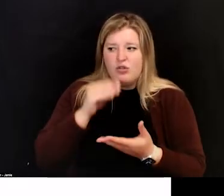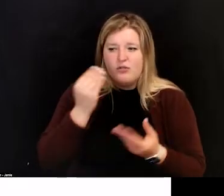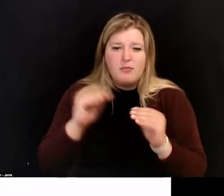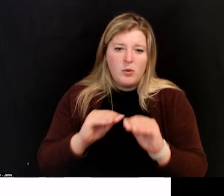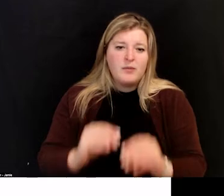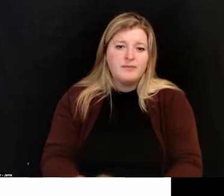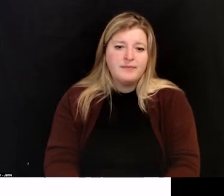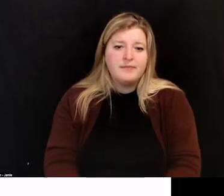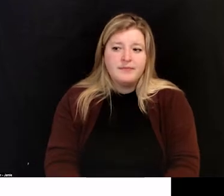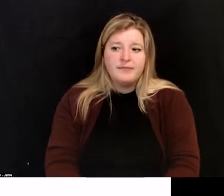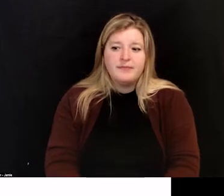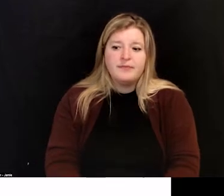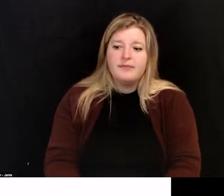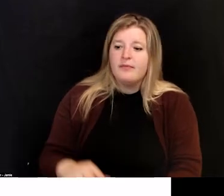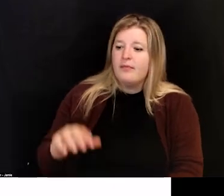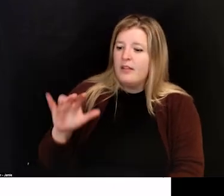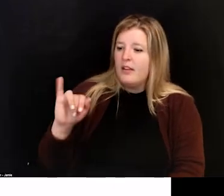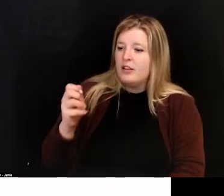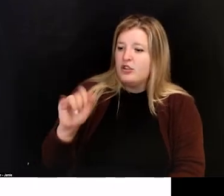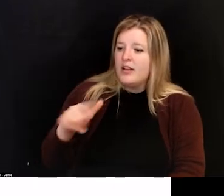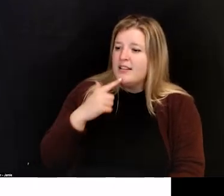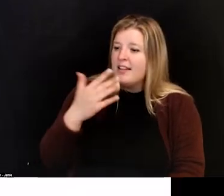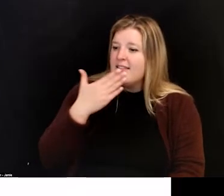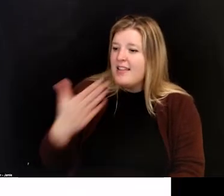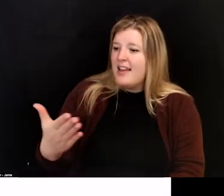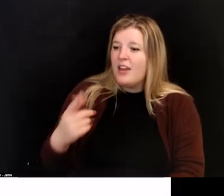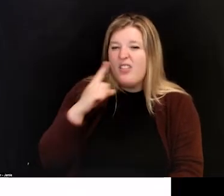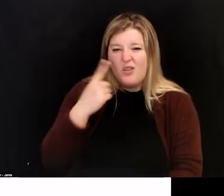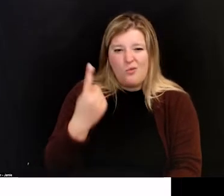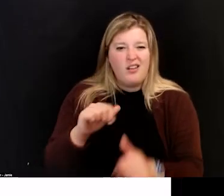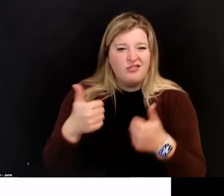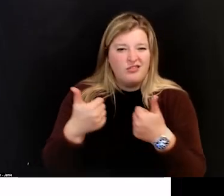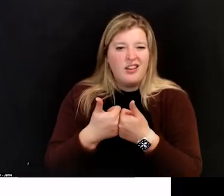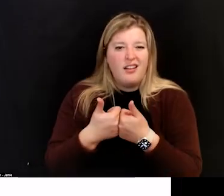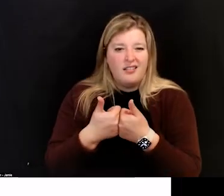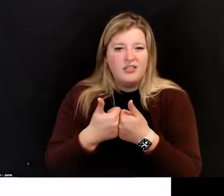[Jay] Thank you, Rachael. I think one of the challenges of we have, I know I have,